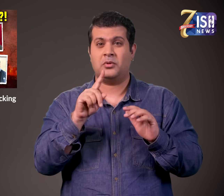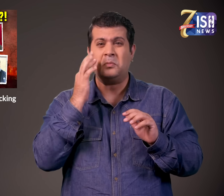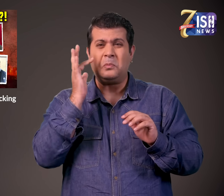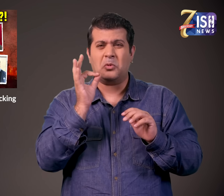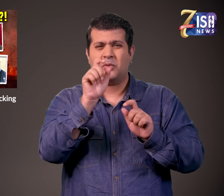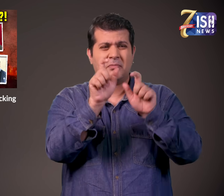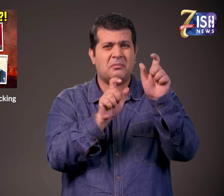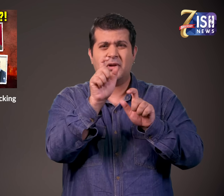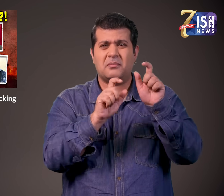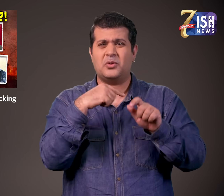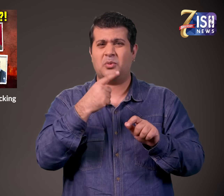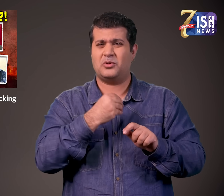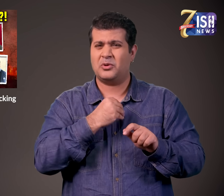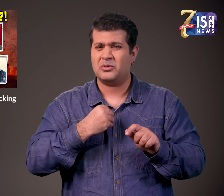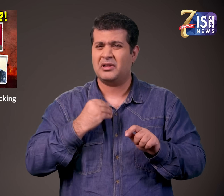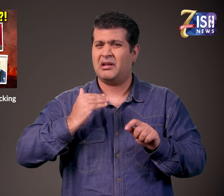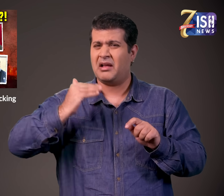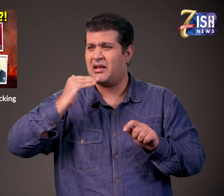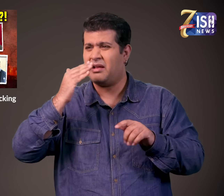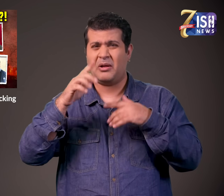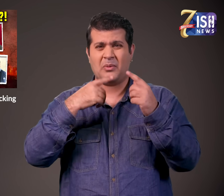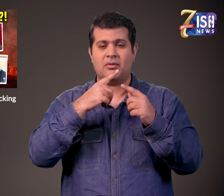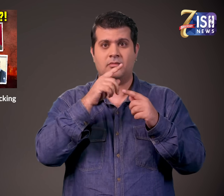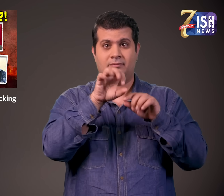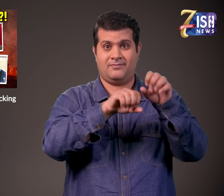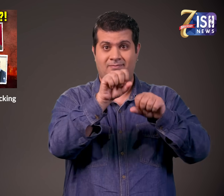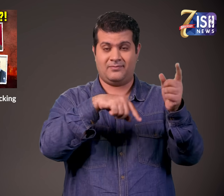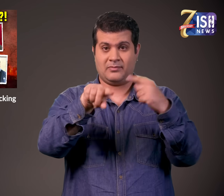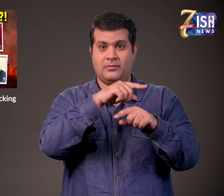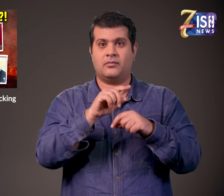The key accused doctors have been arrested.